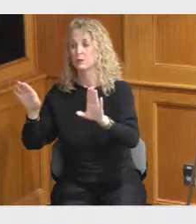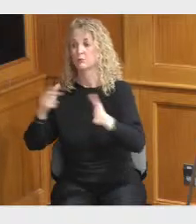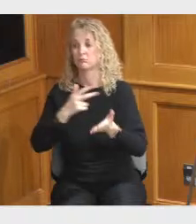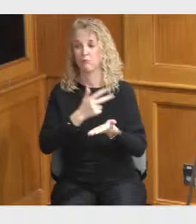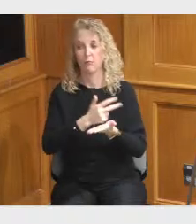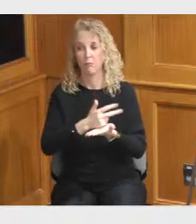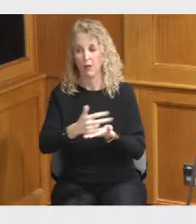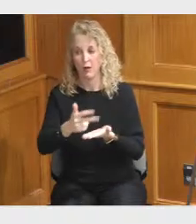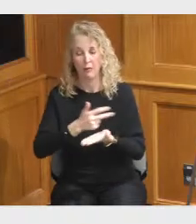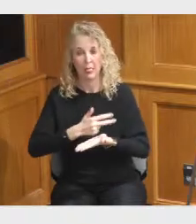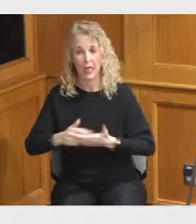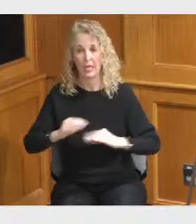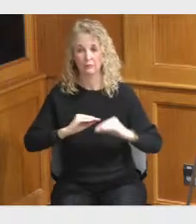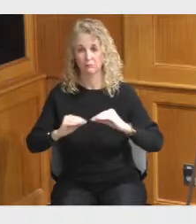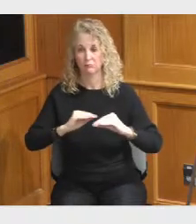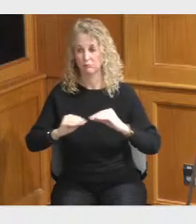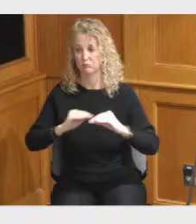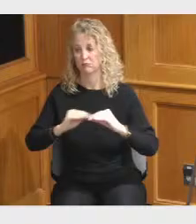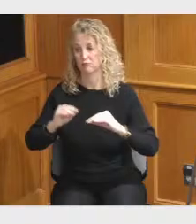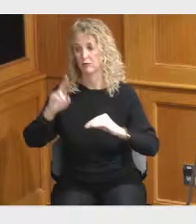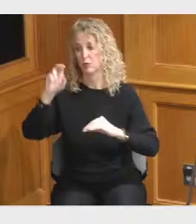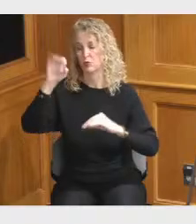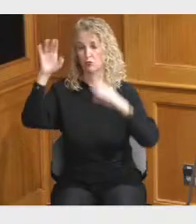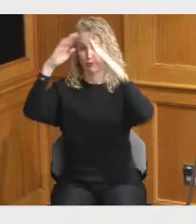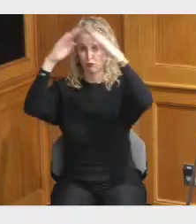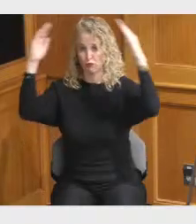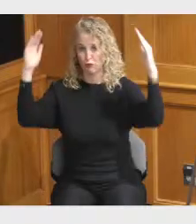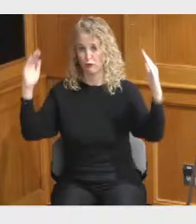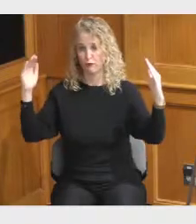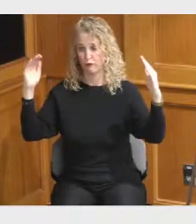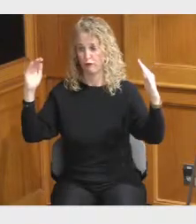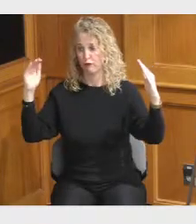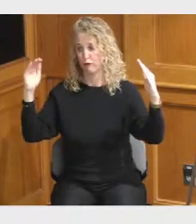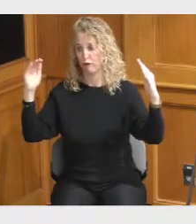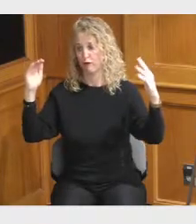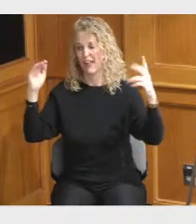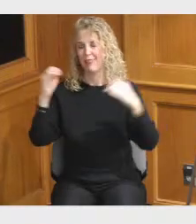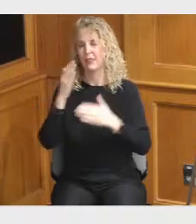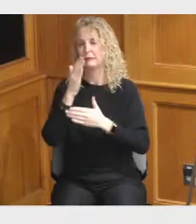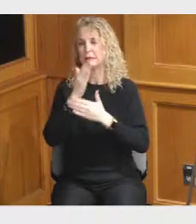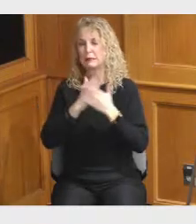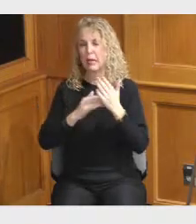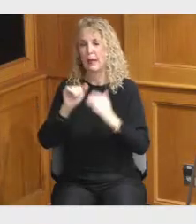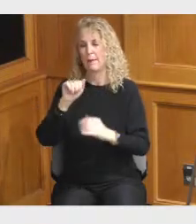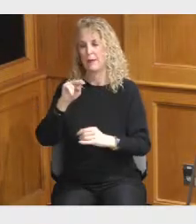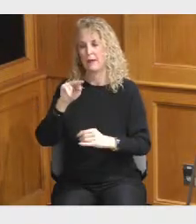lot curb Replacements and the rooftop units and then there's some antenna work that is currently